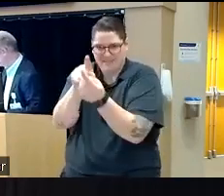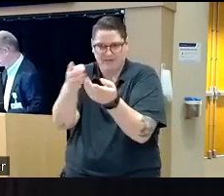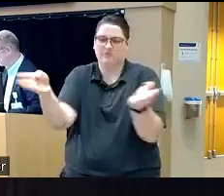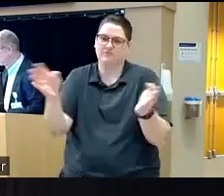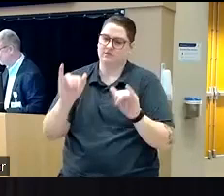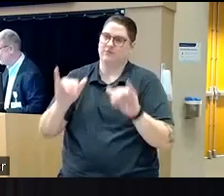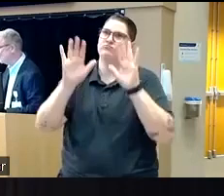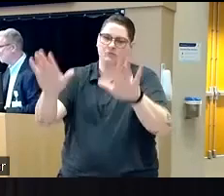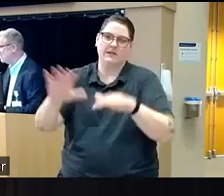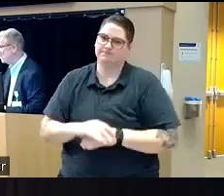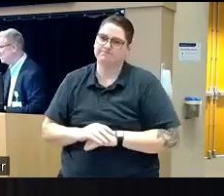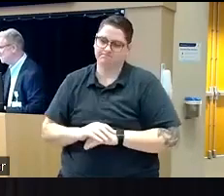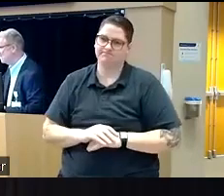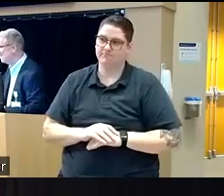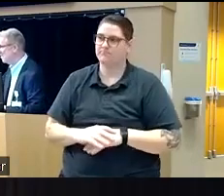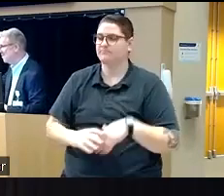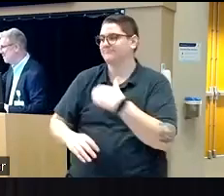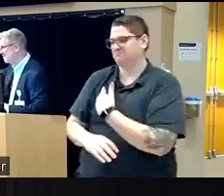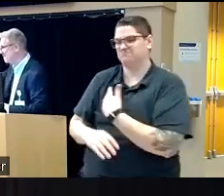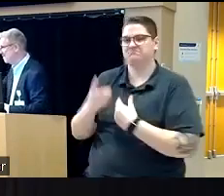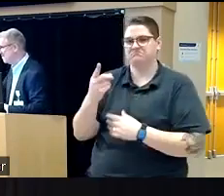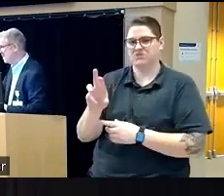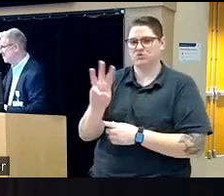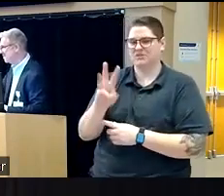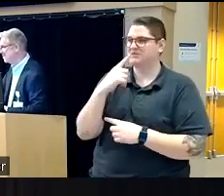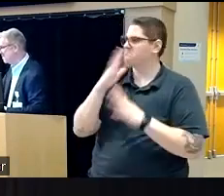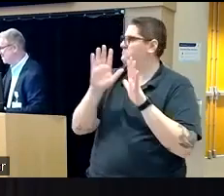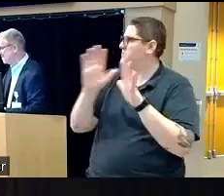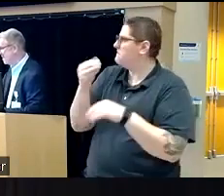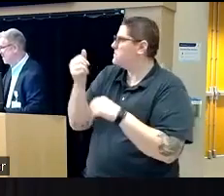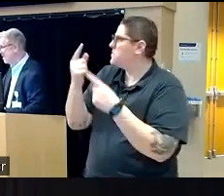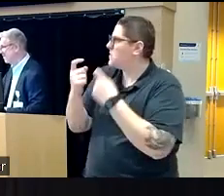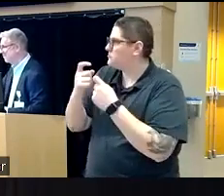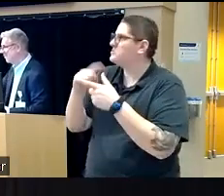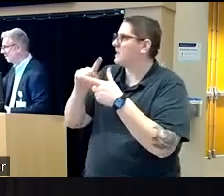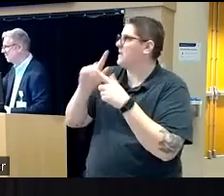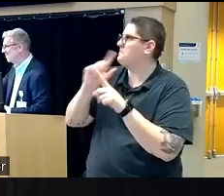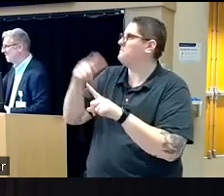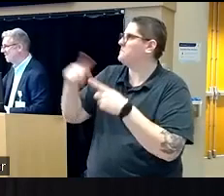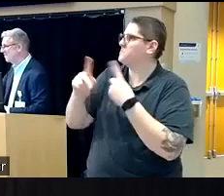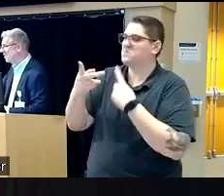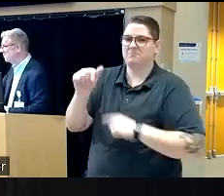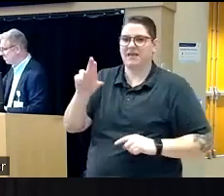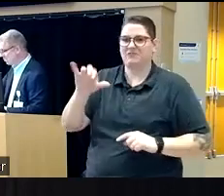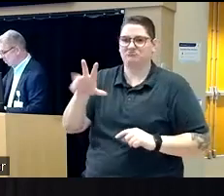great a couple questions coming from and then Patrick go get you uh I want to alternate a zoom